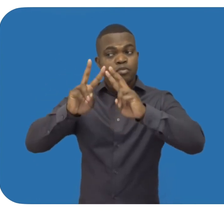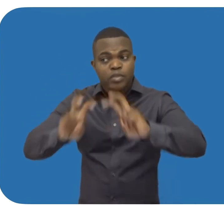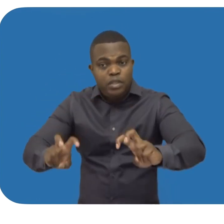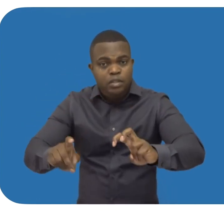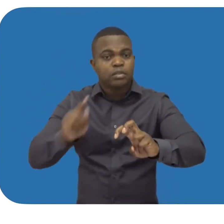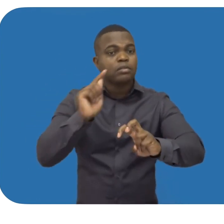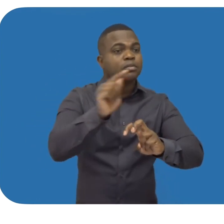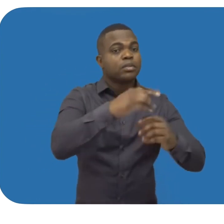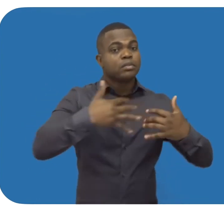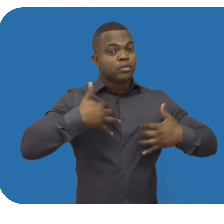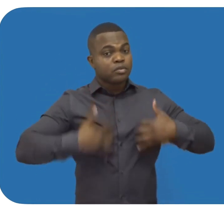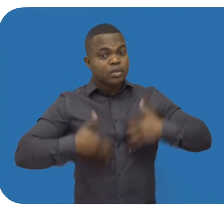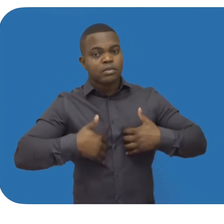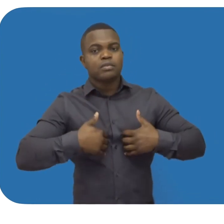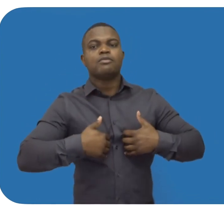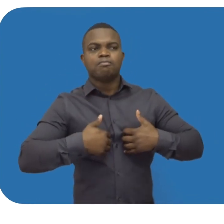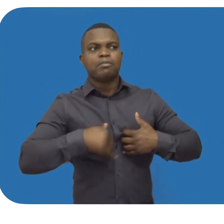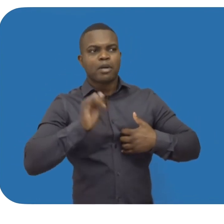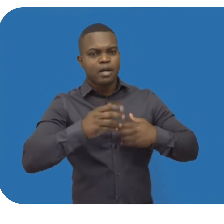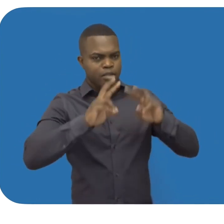in finding suitable sign language resources.